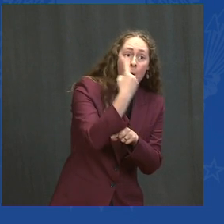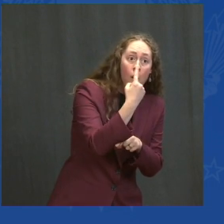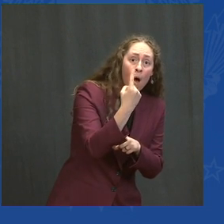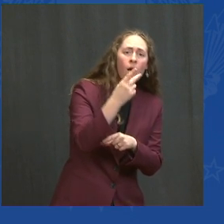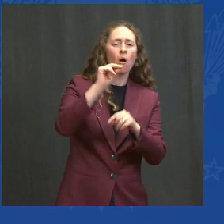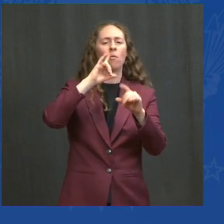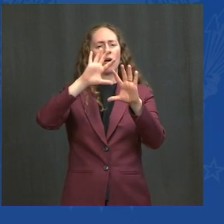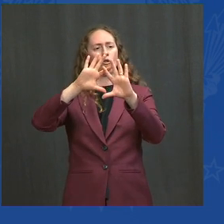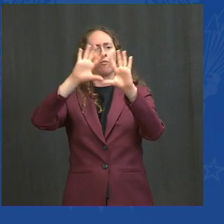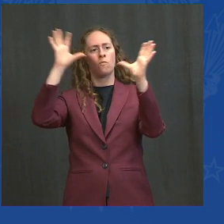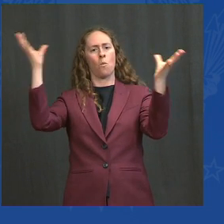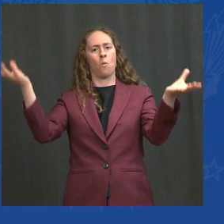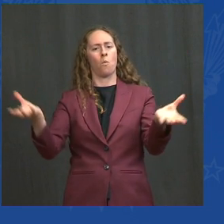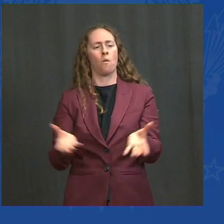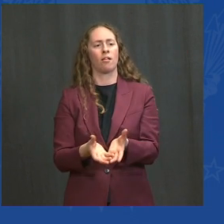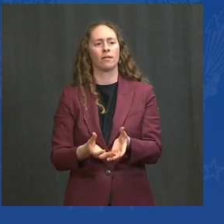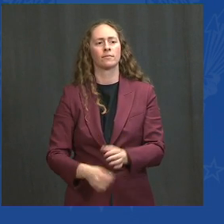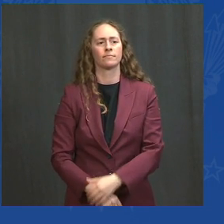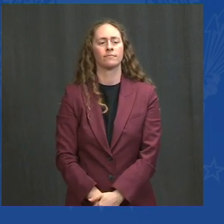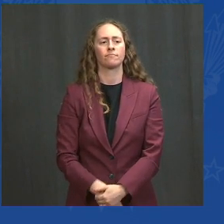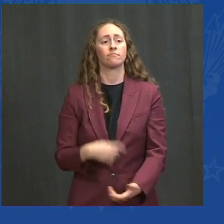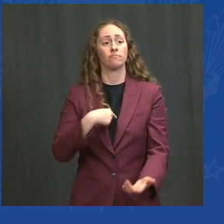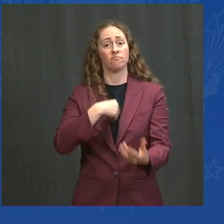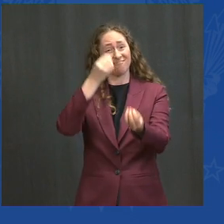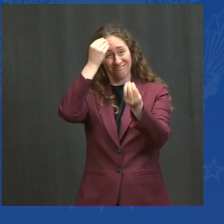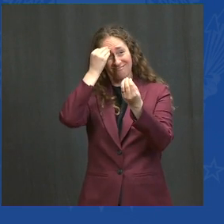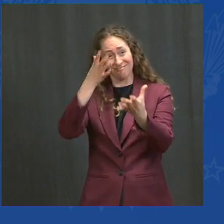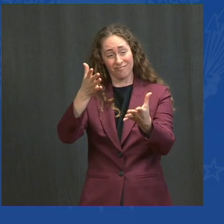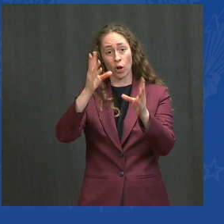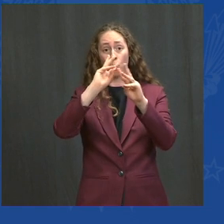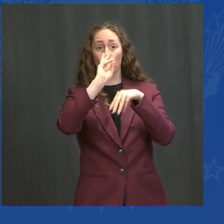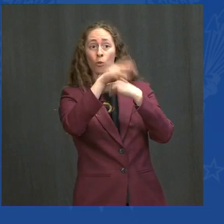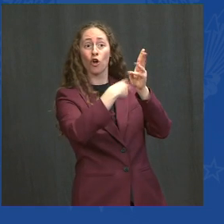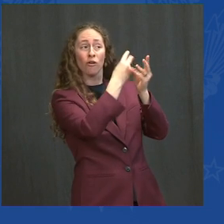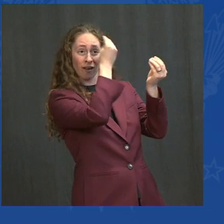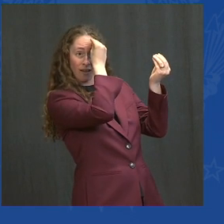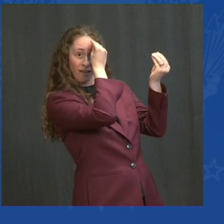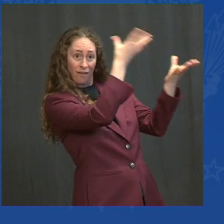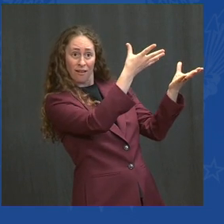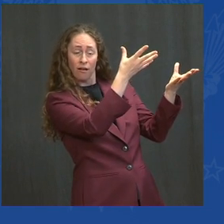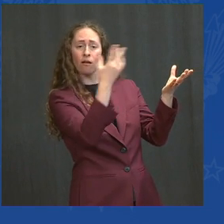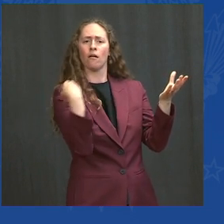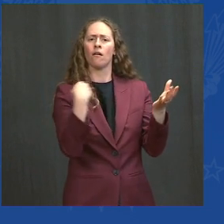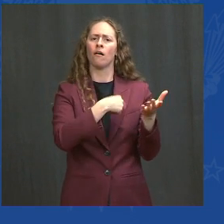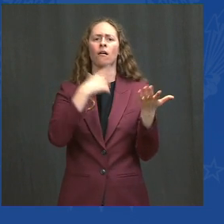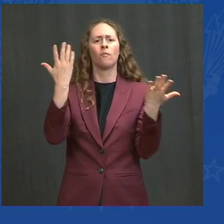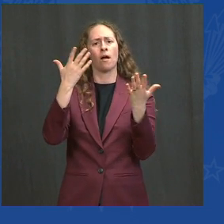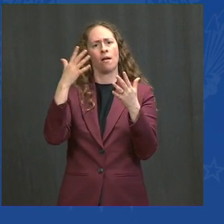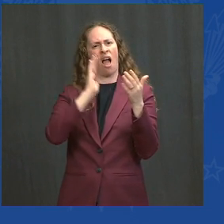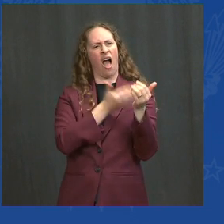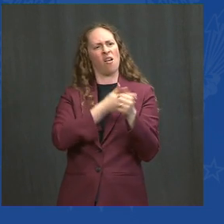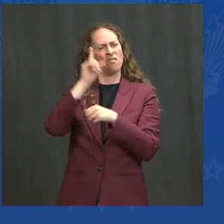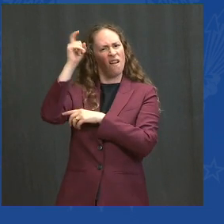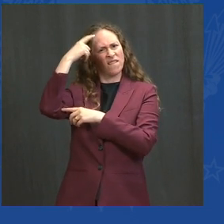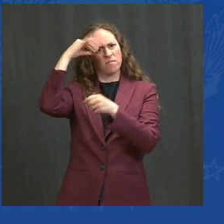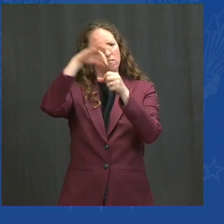and to the world that American democracy can come through and deliver for all our people. We can be united.